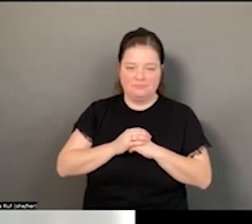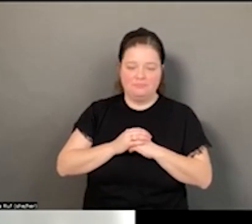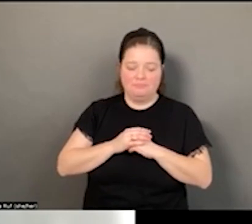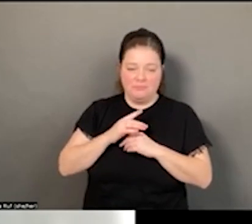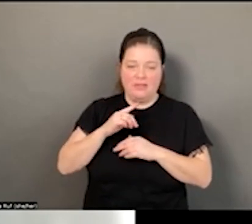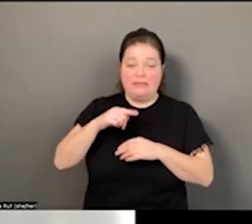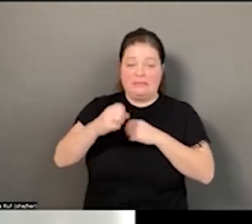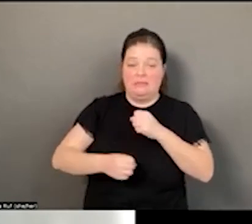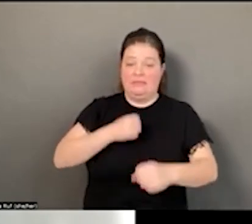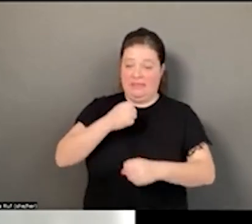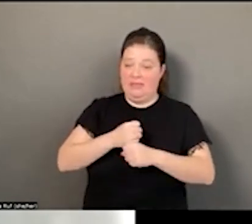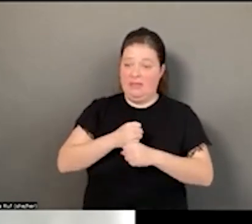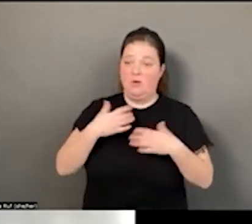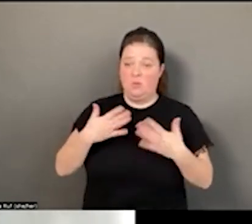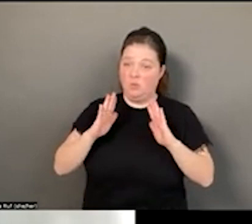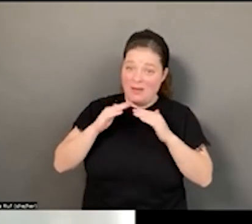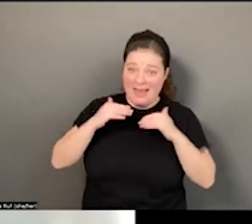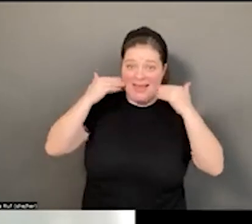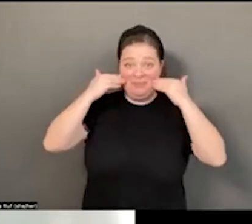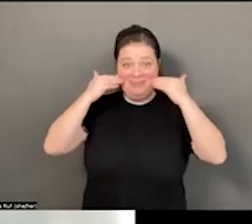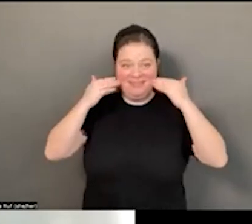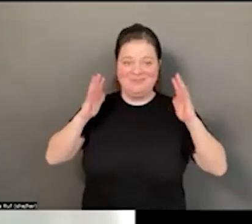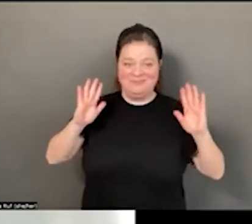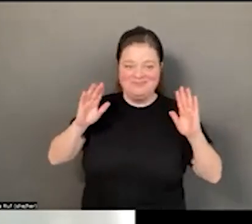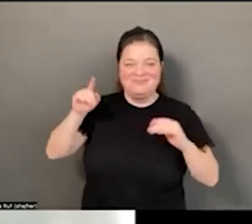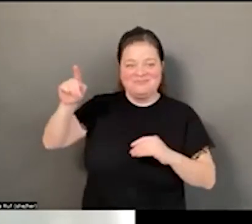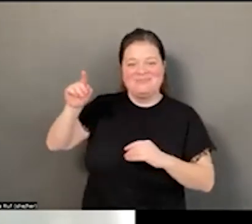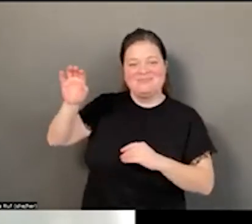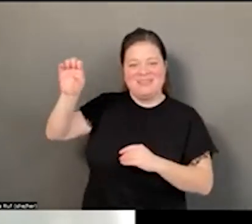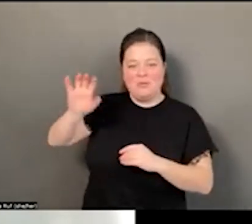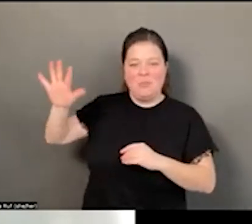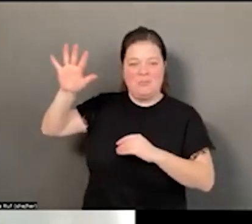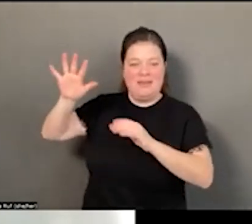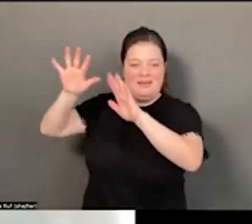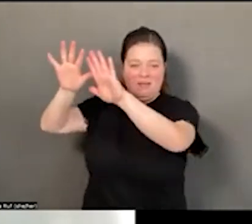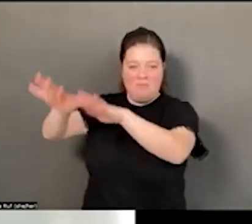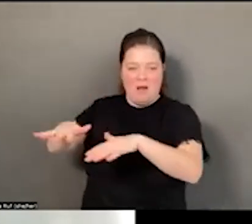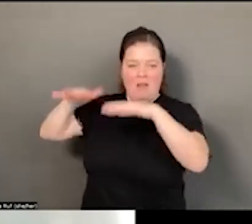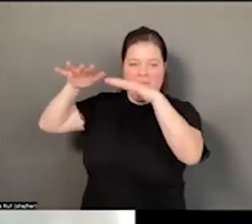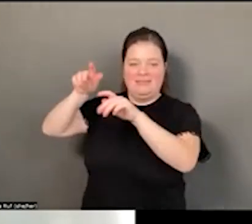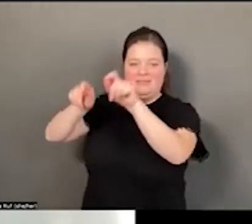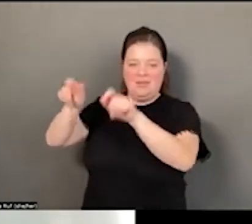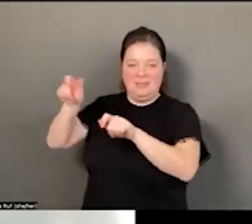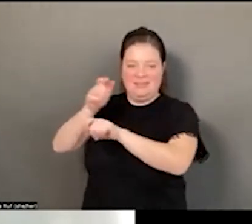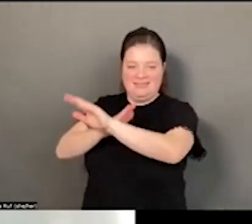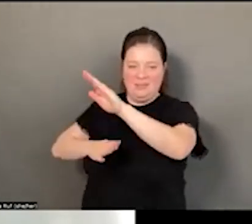with the European Parliament, the Fifth European Parliament of Persons with Disabilities, which will be a huge event.